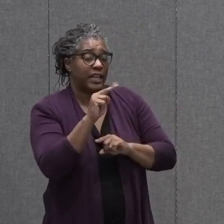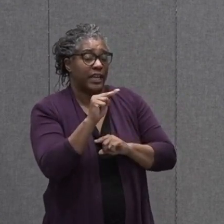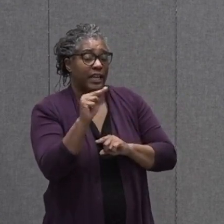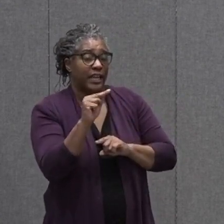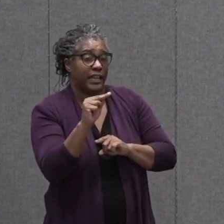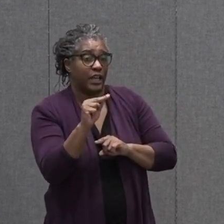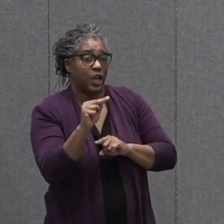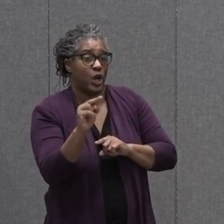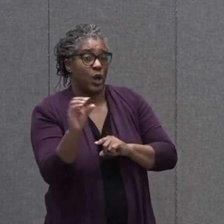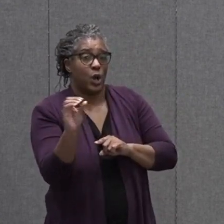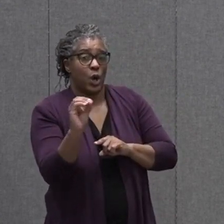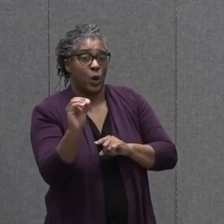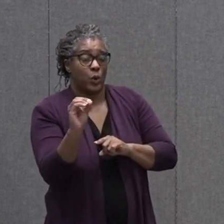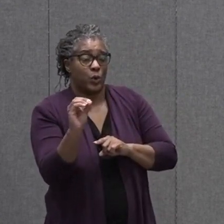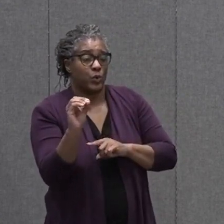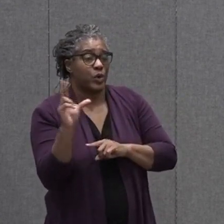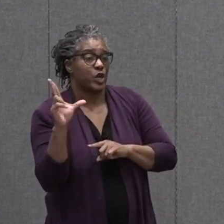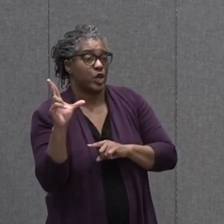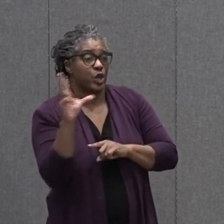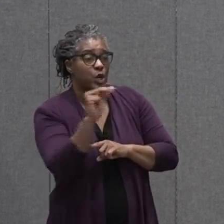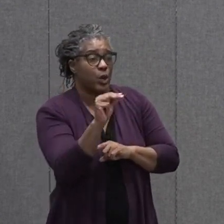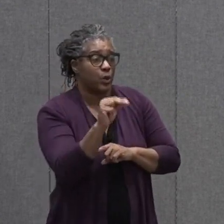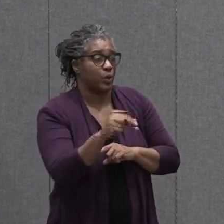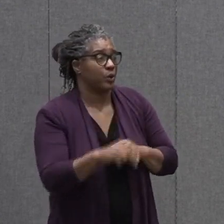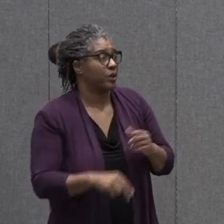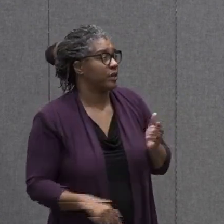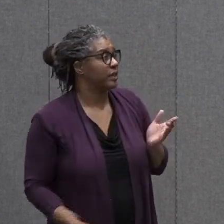and an o. What does that spell?